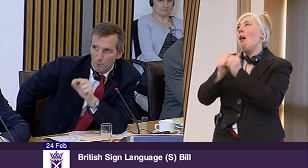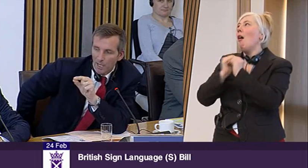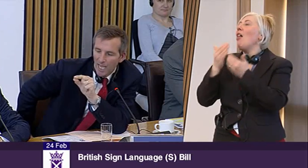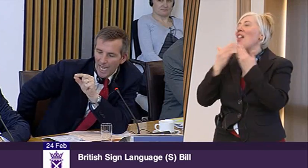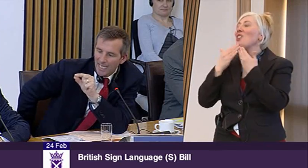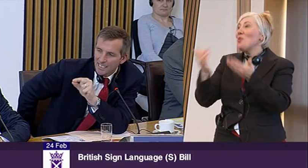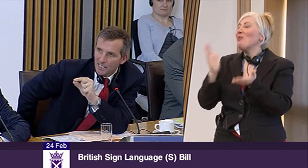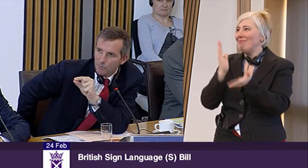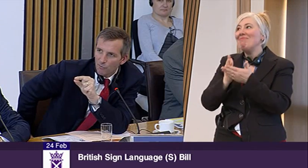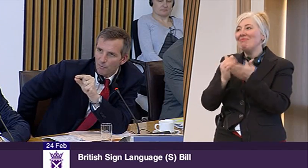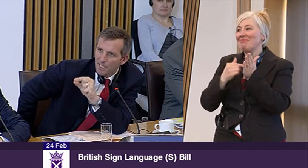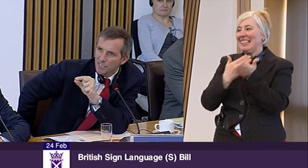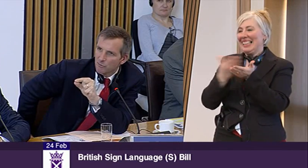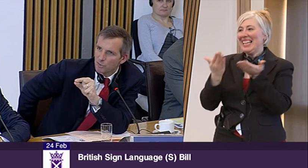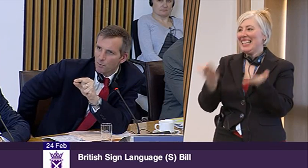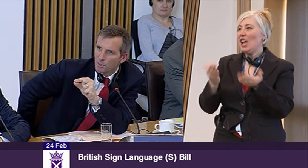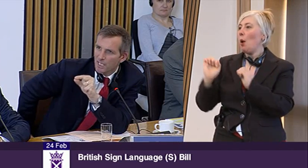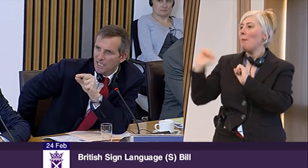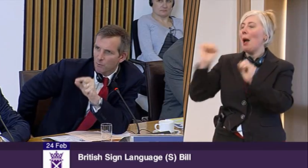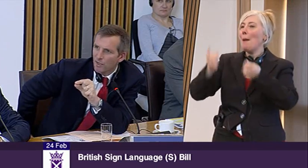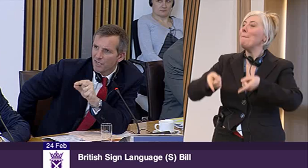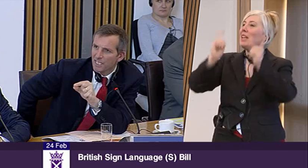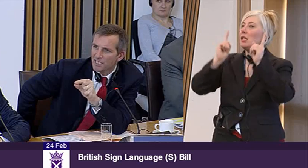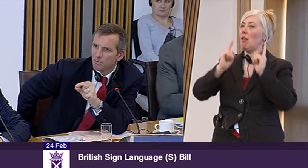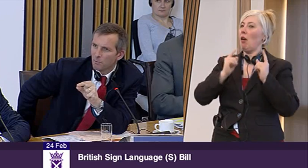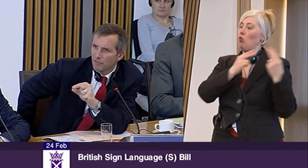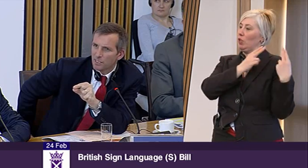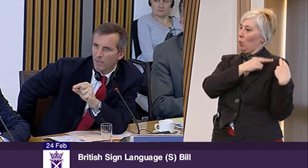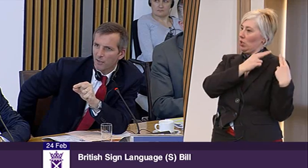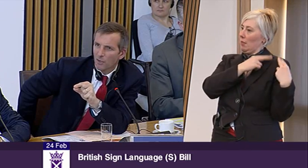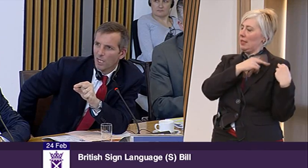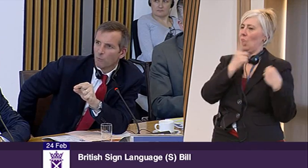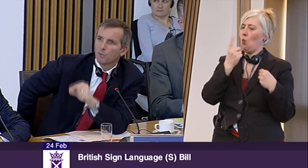On ministerial responsibility, one idea from the previous panel was to give responsibility